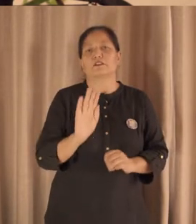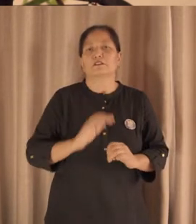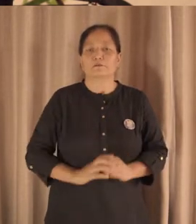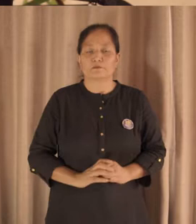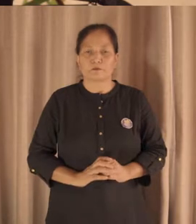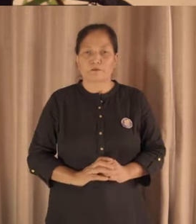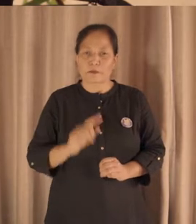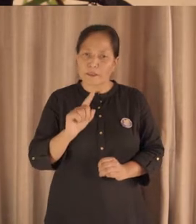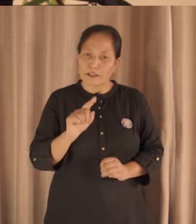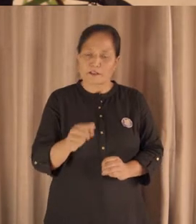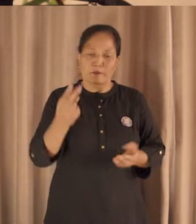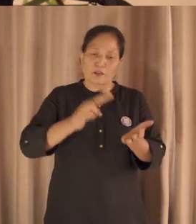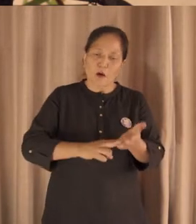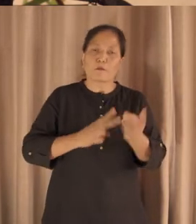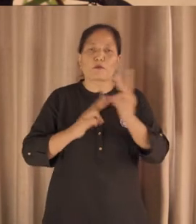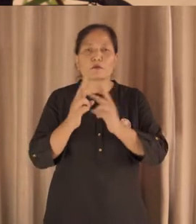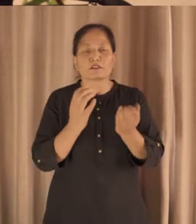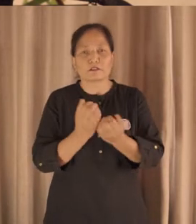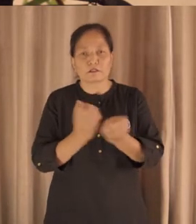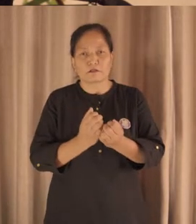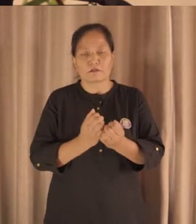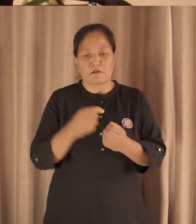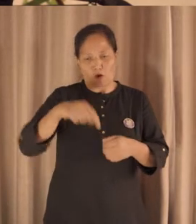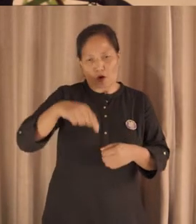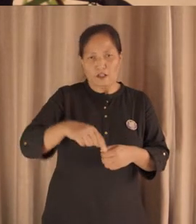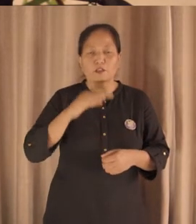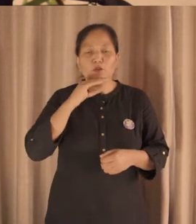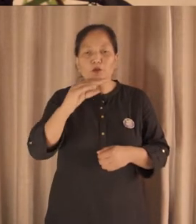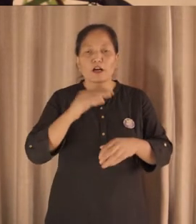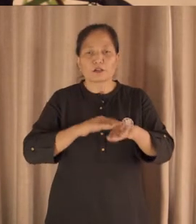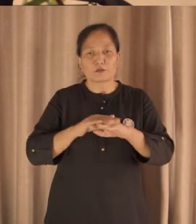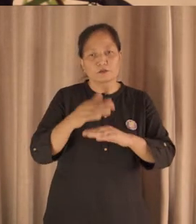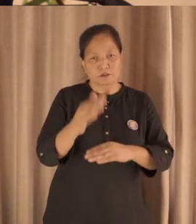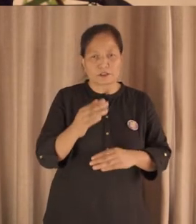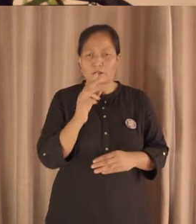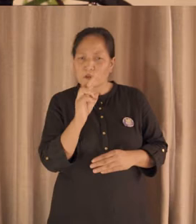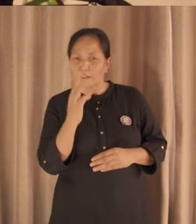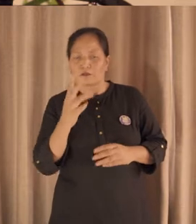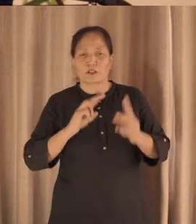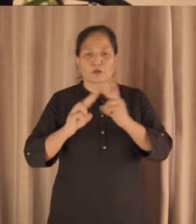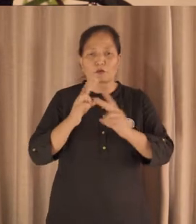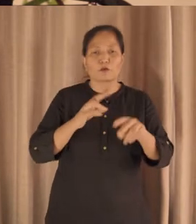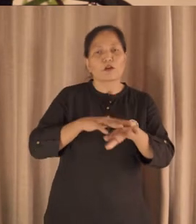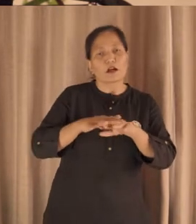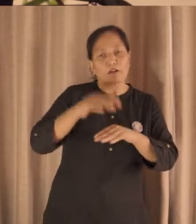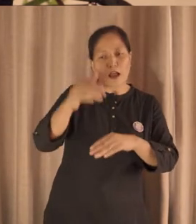of the history. This is where it gets interconnected that text books and culture became secluded along with those in the power and what they do not understand is that there is diversity